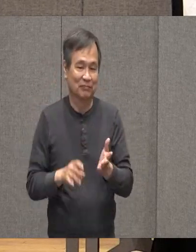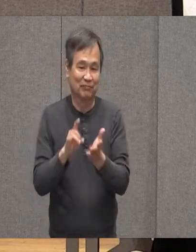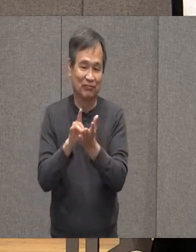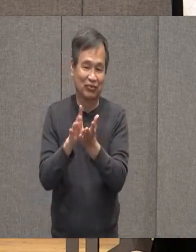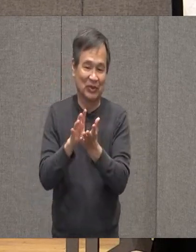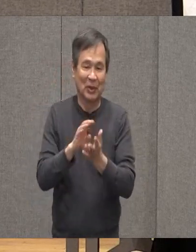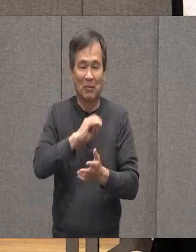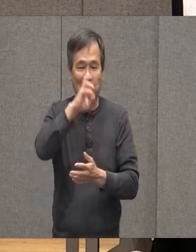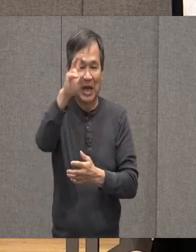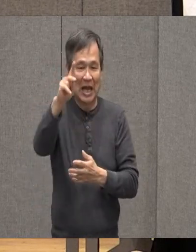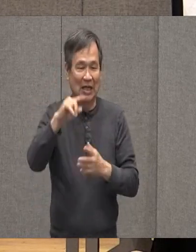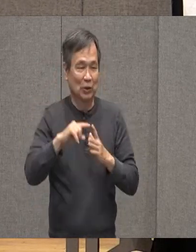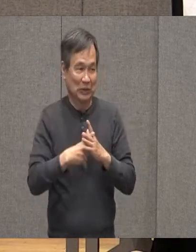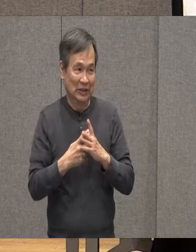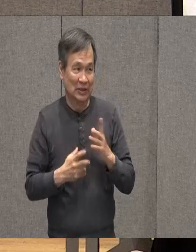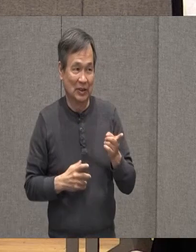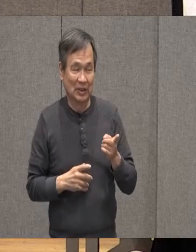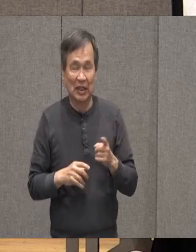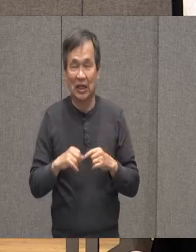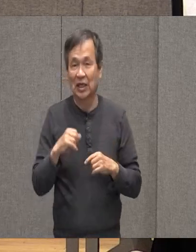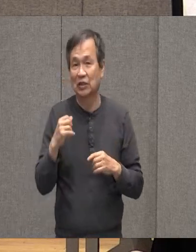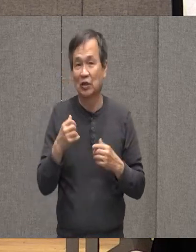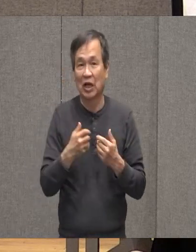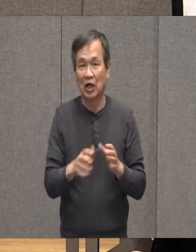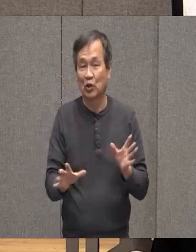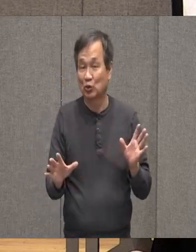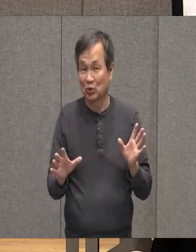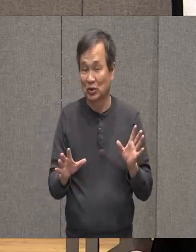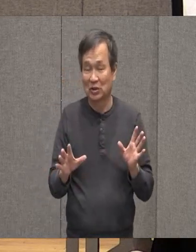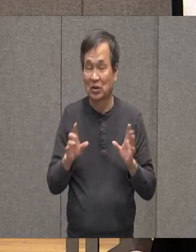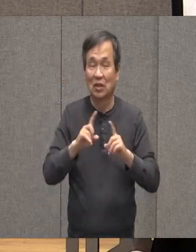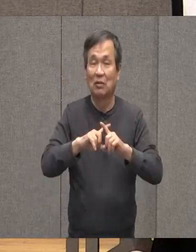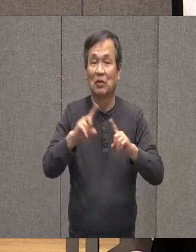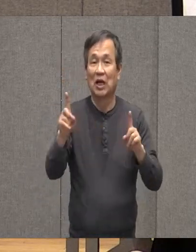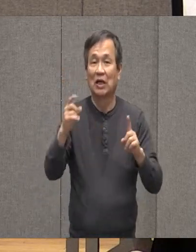Another way that I would also lose my place, is if let's say I didn't know how to add